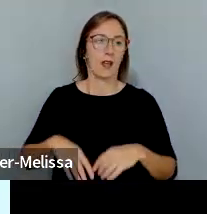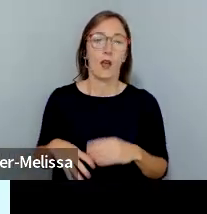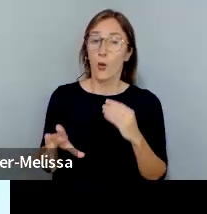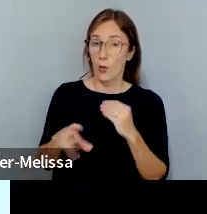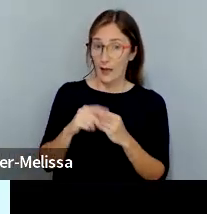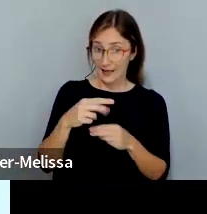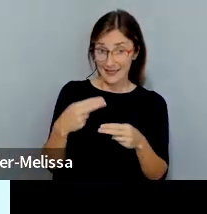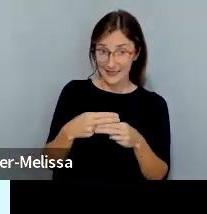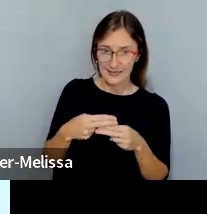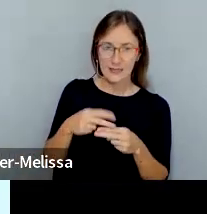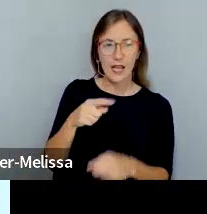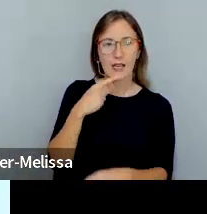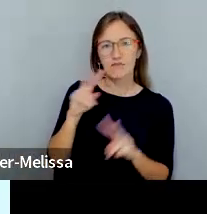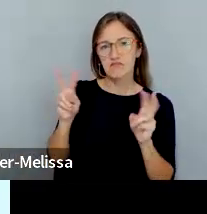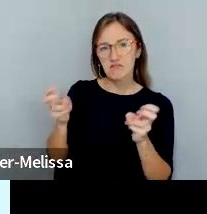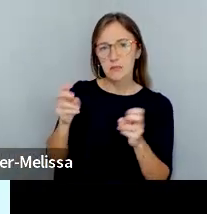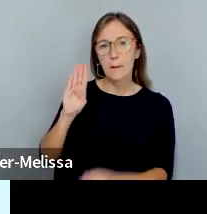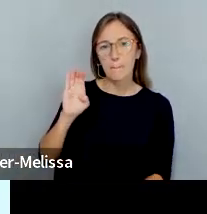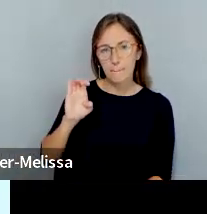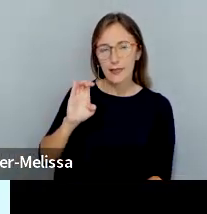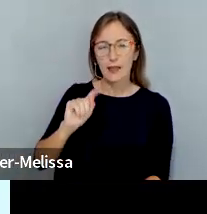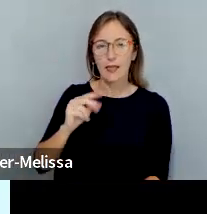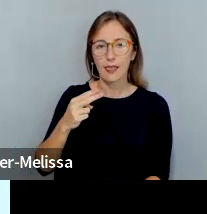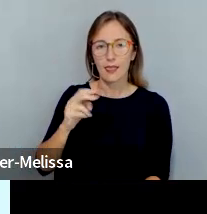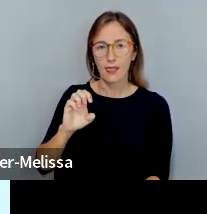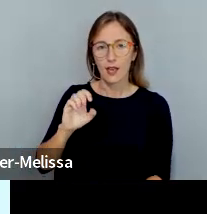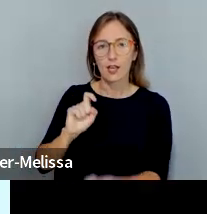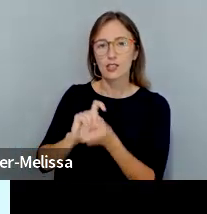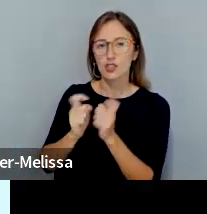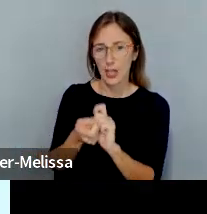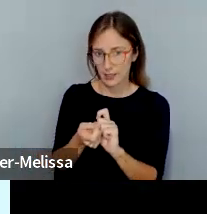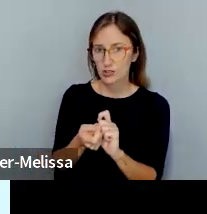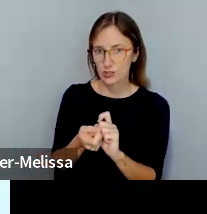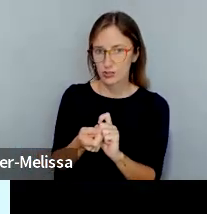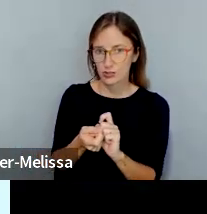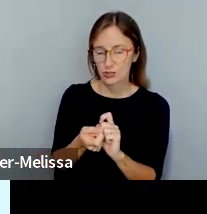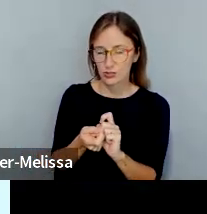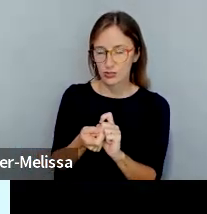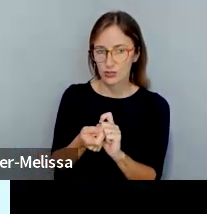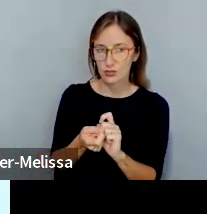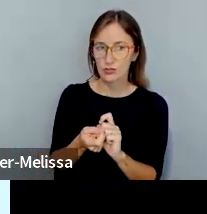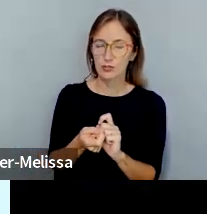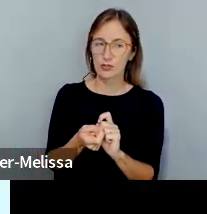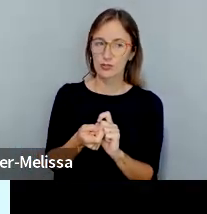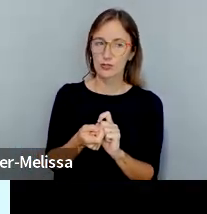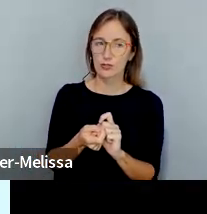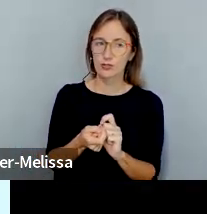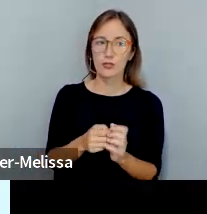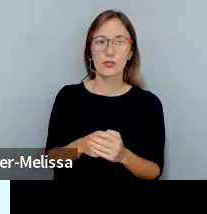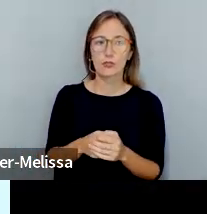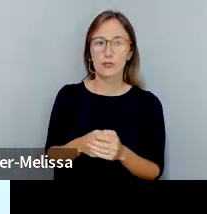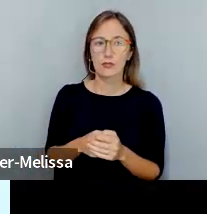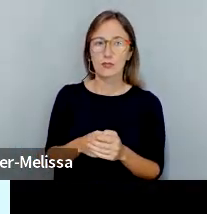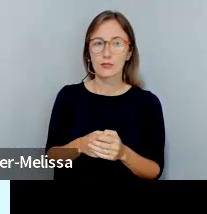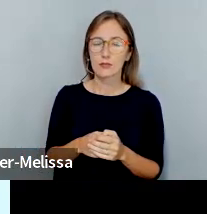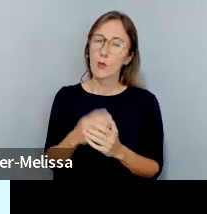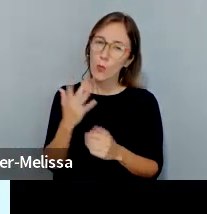movements have intersected throughout history.